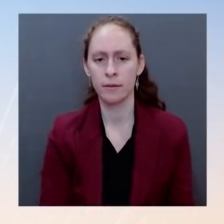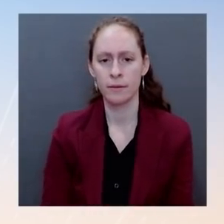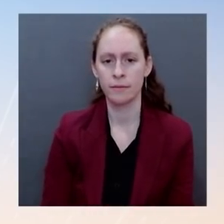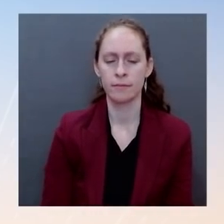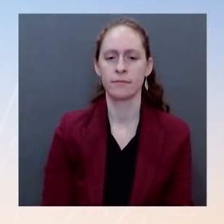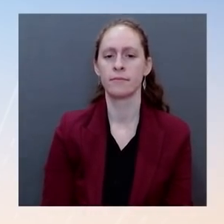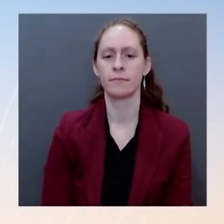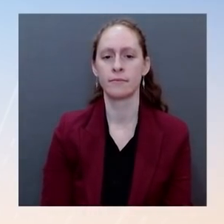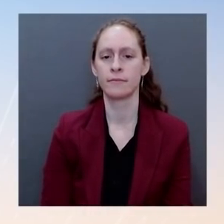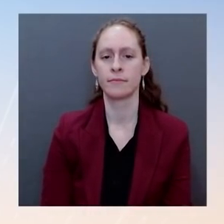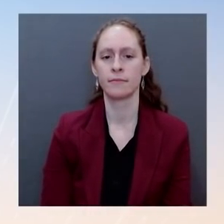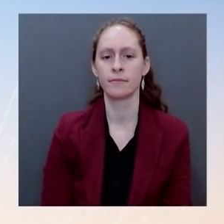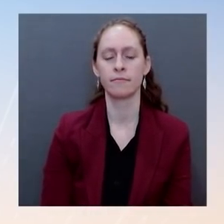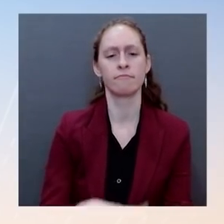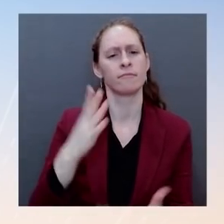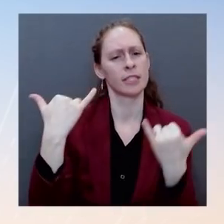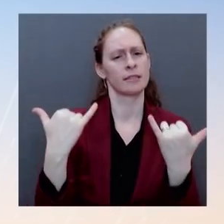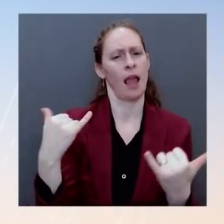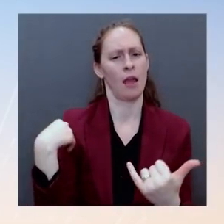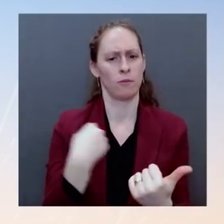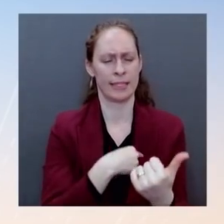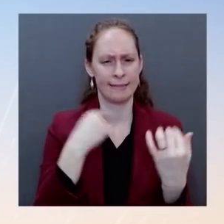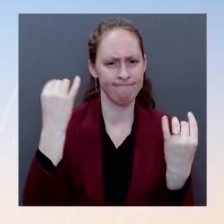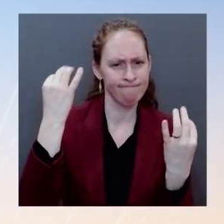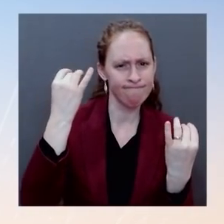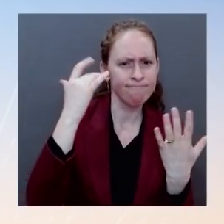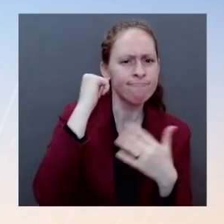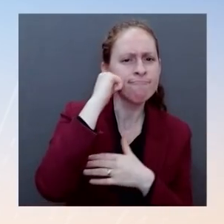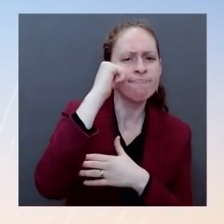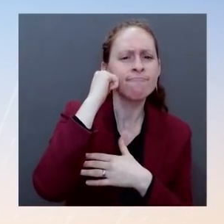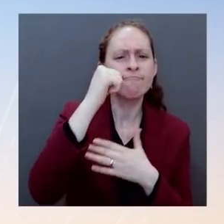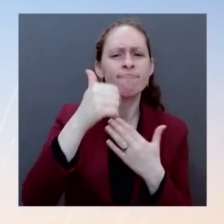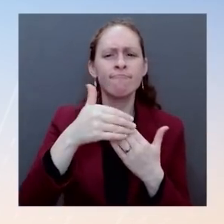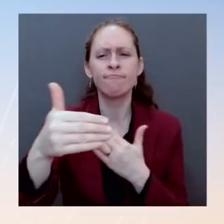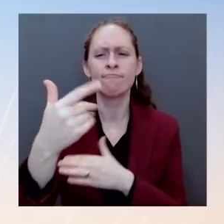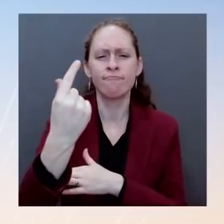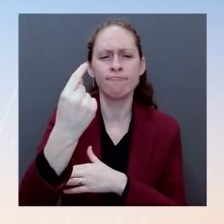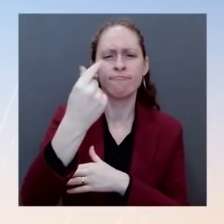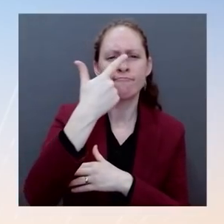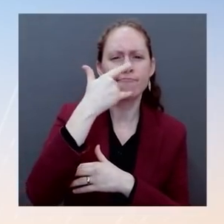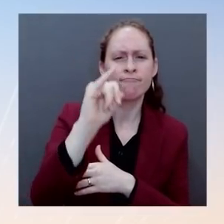focus -- working with Congress, encouraging Congress to take practical steps that would have real, concrete impact